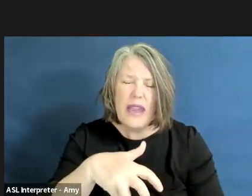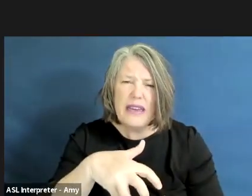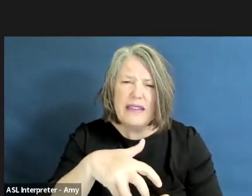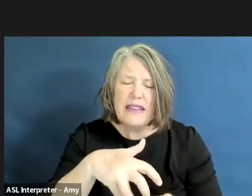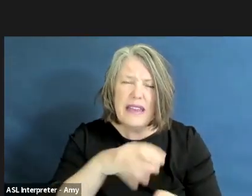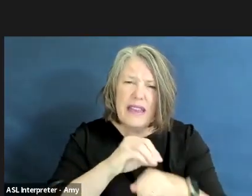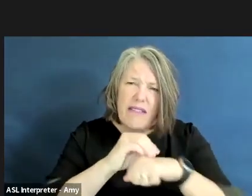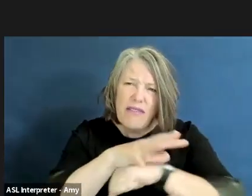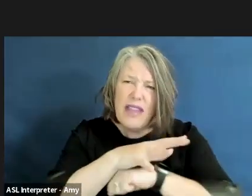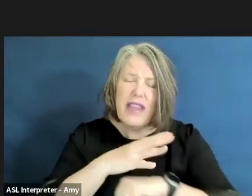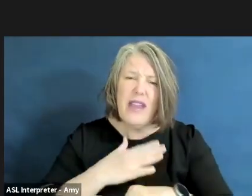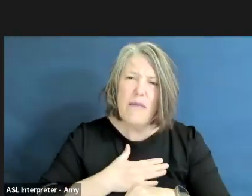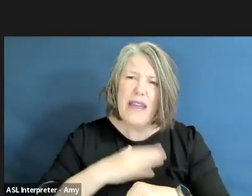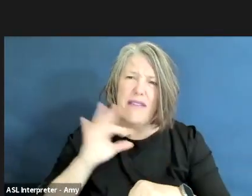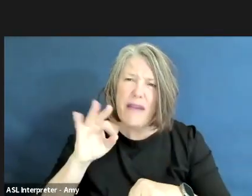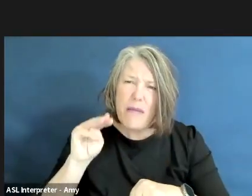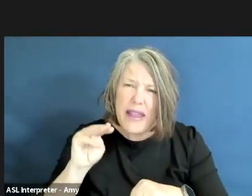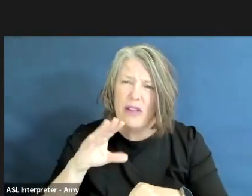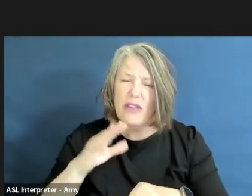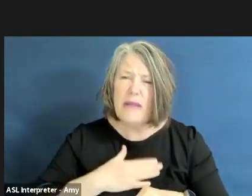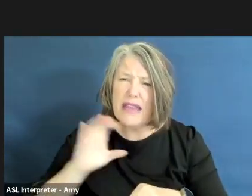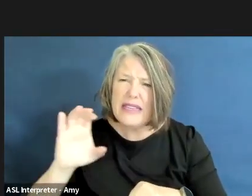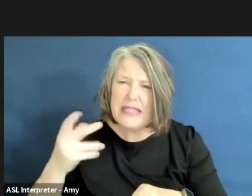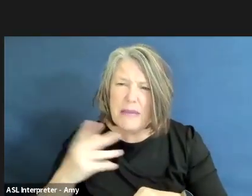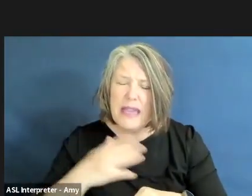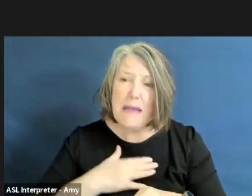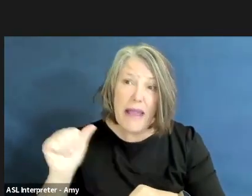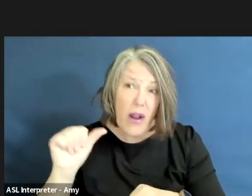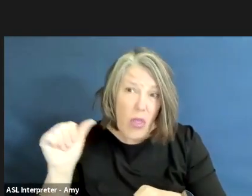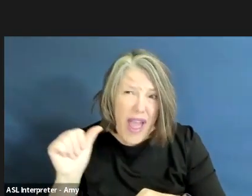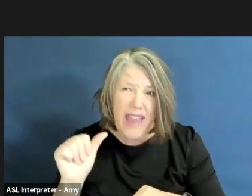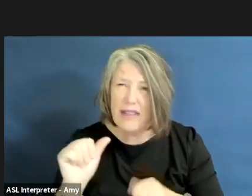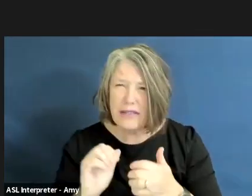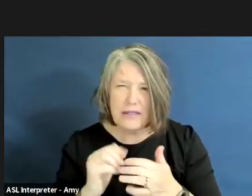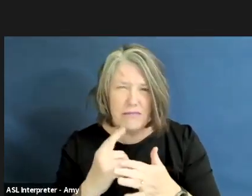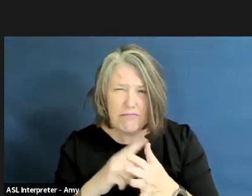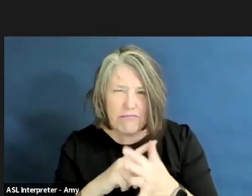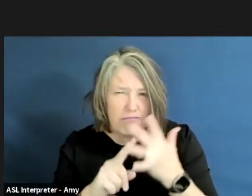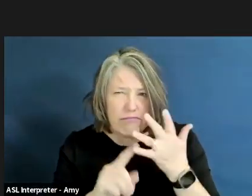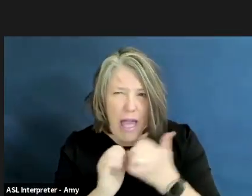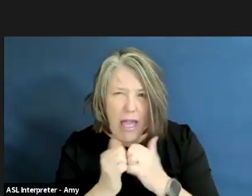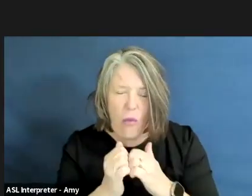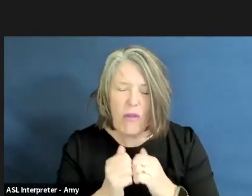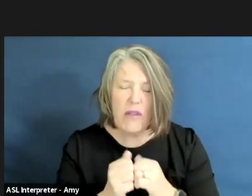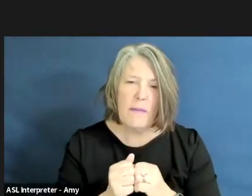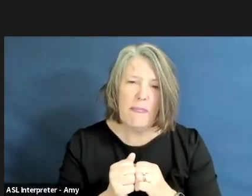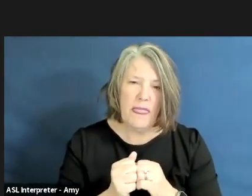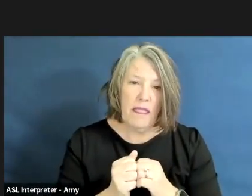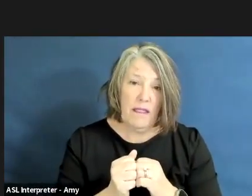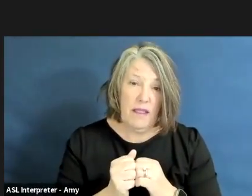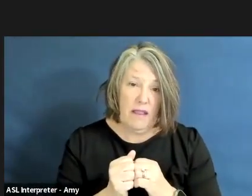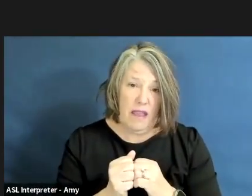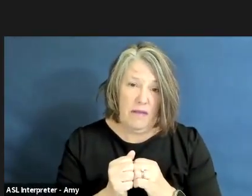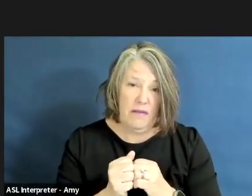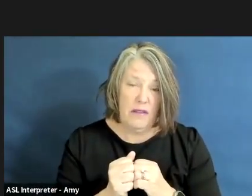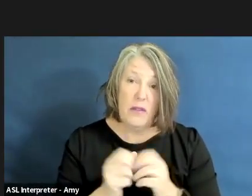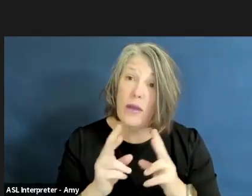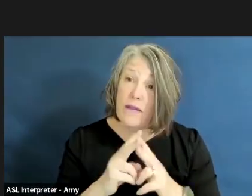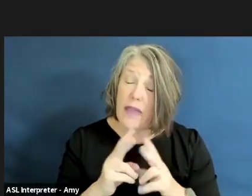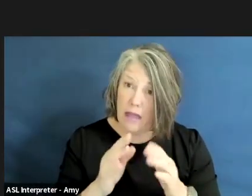my fibromyalgia, and my arthritis? So after a thorough and respectful exam,